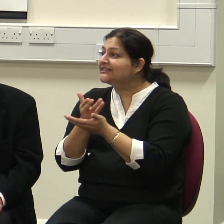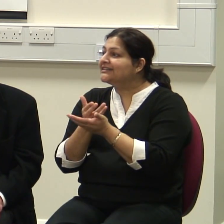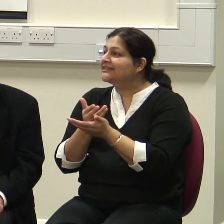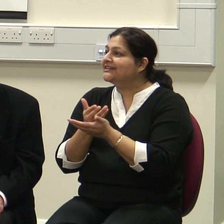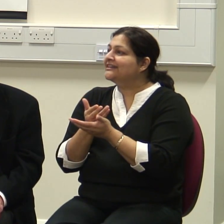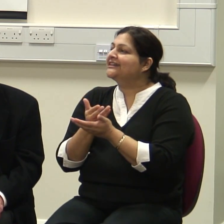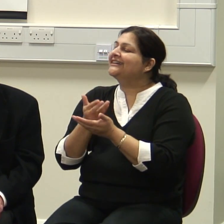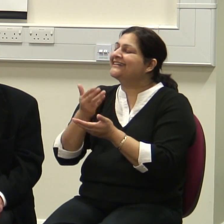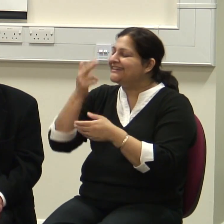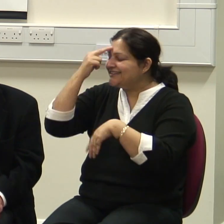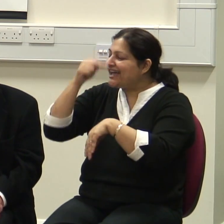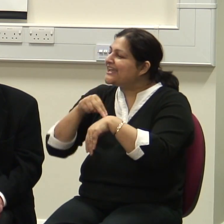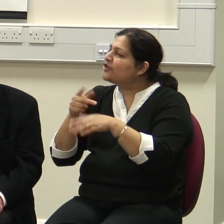consenting adults.